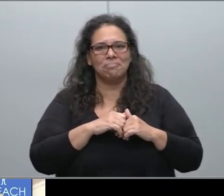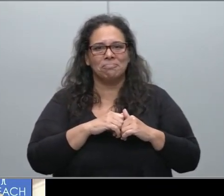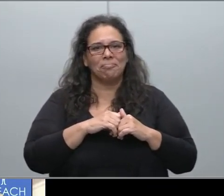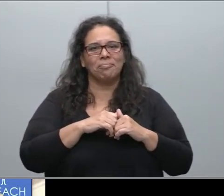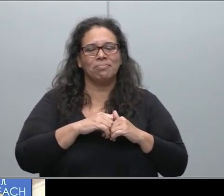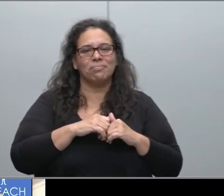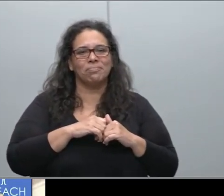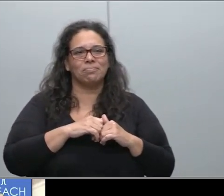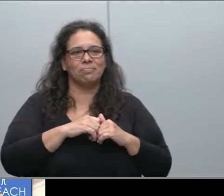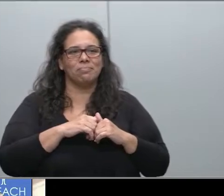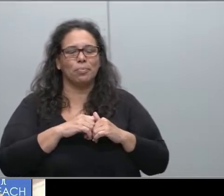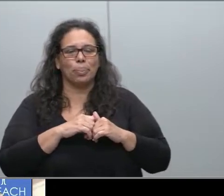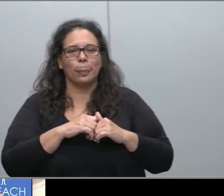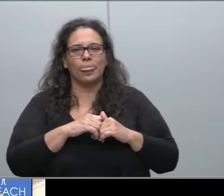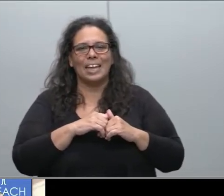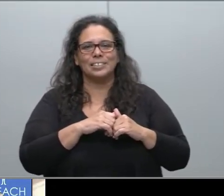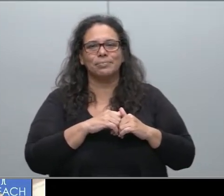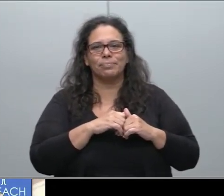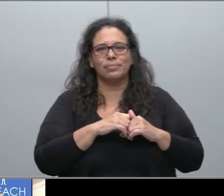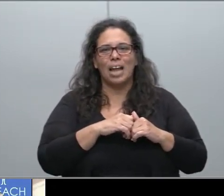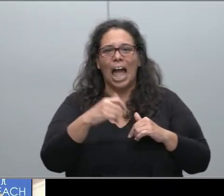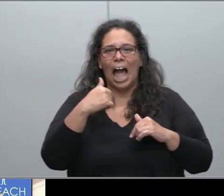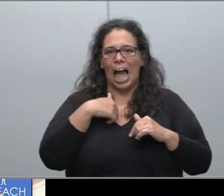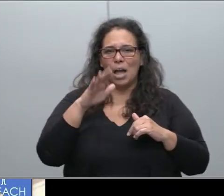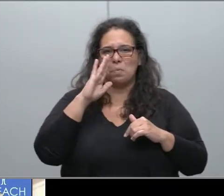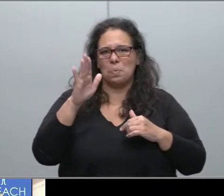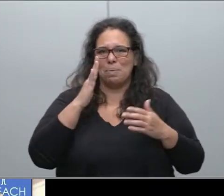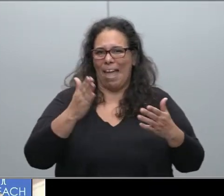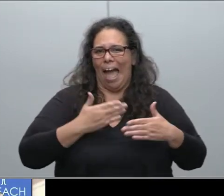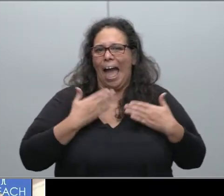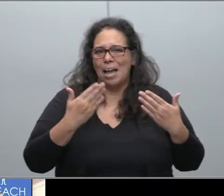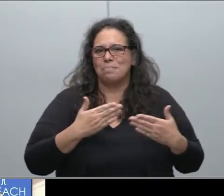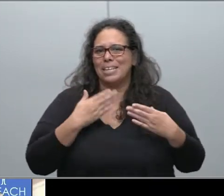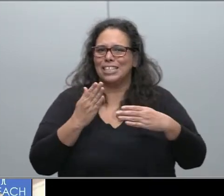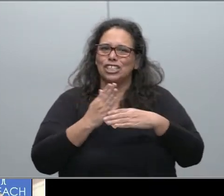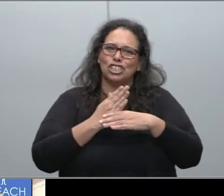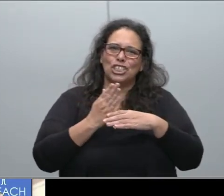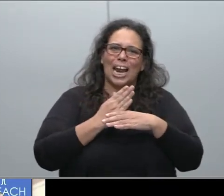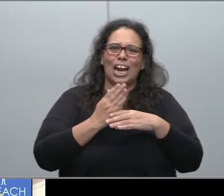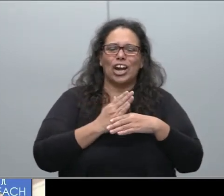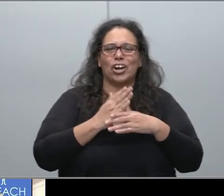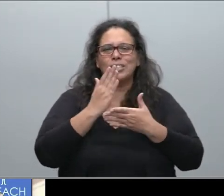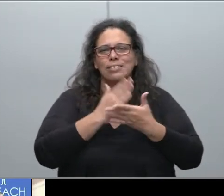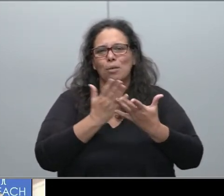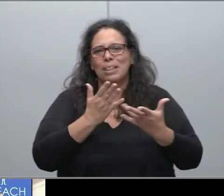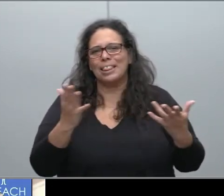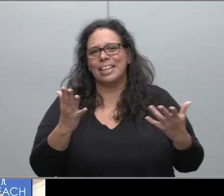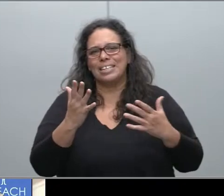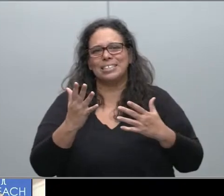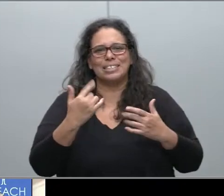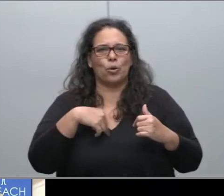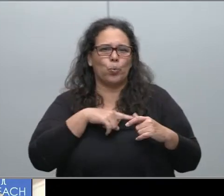I'm on anxiety pill right now too, because I'm fearing our people. And I shouldn't.